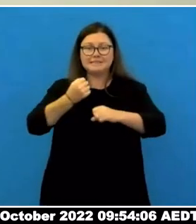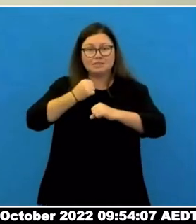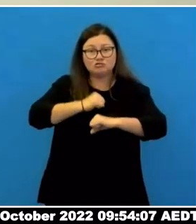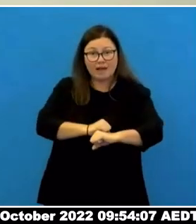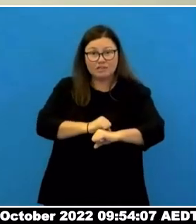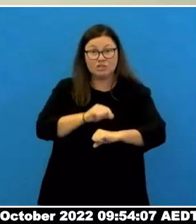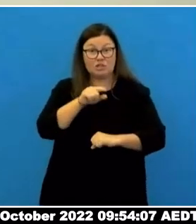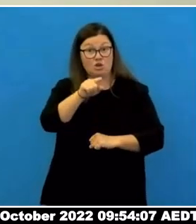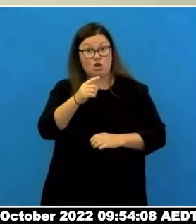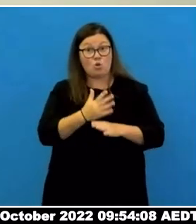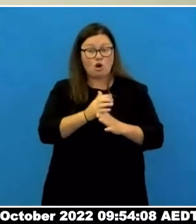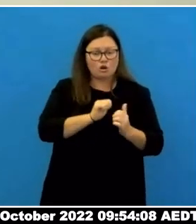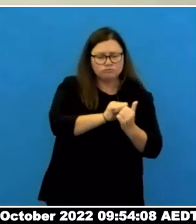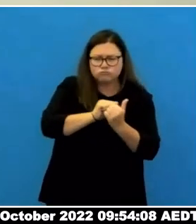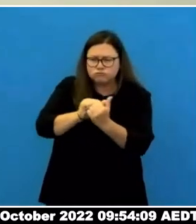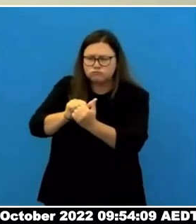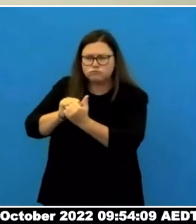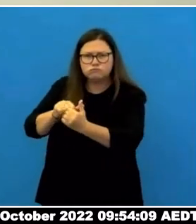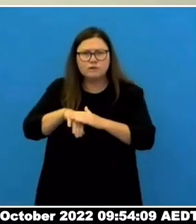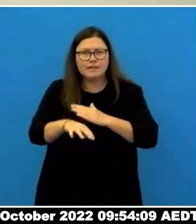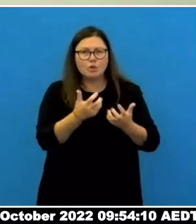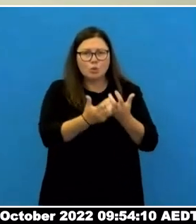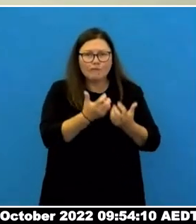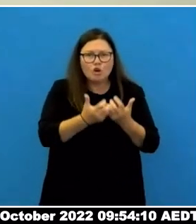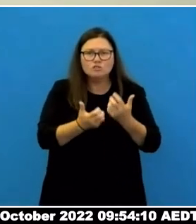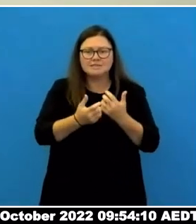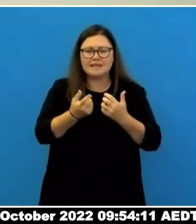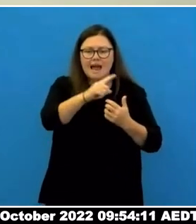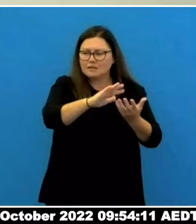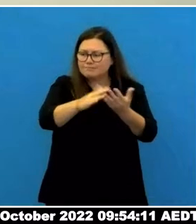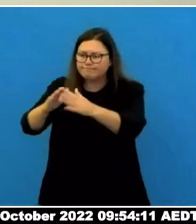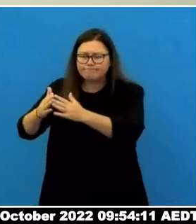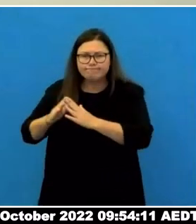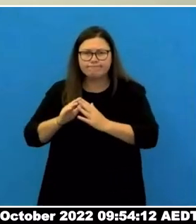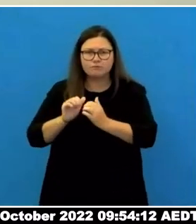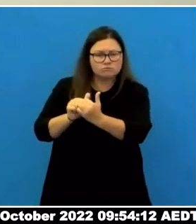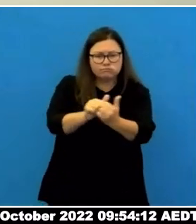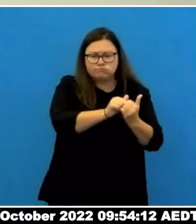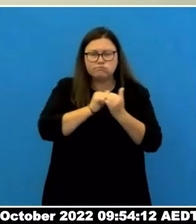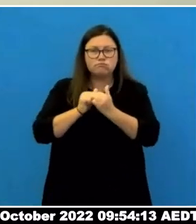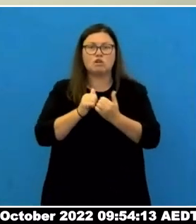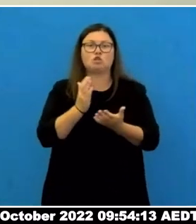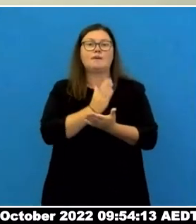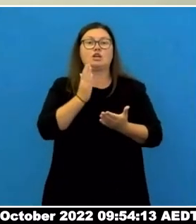across the university and the wider community to ensure that Swinburne succeeded as an institution